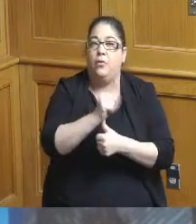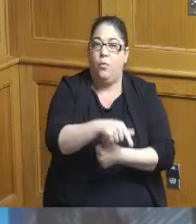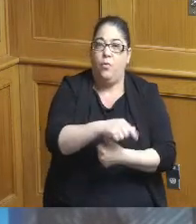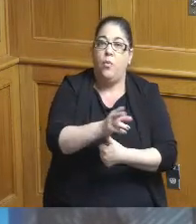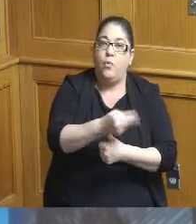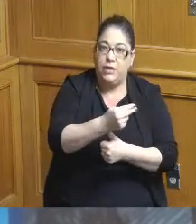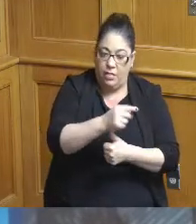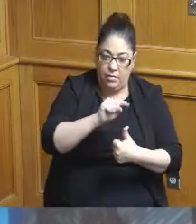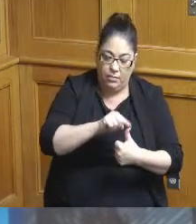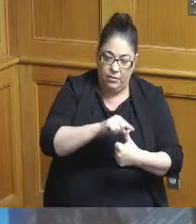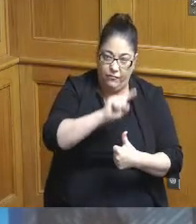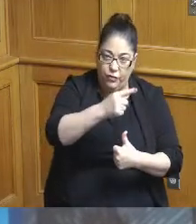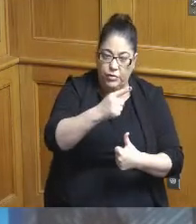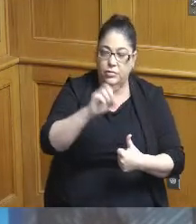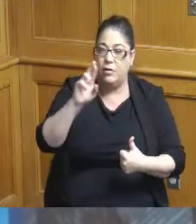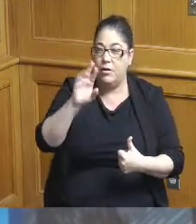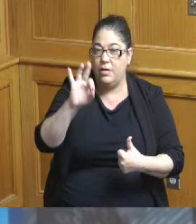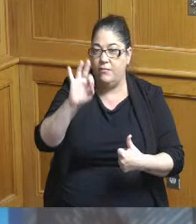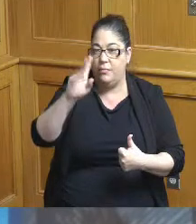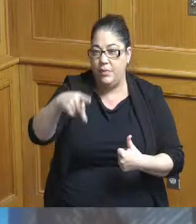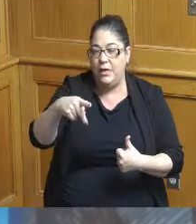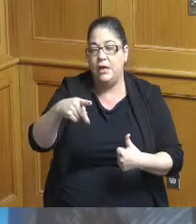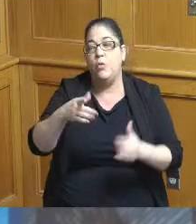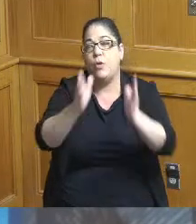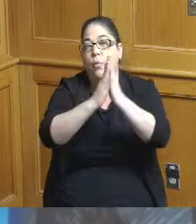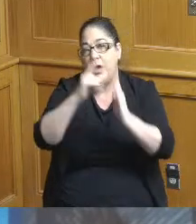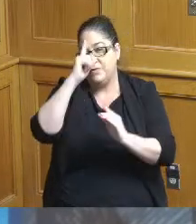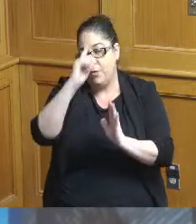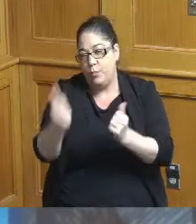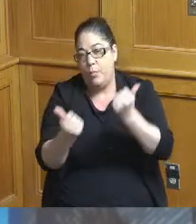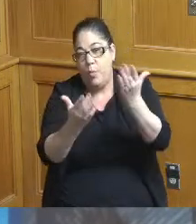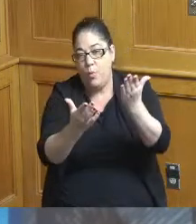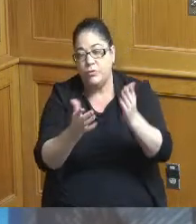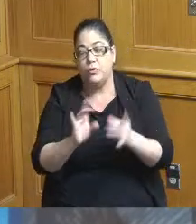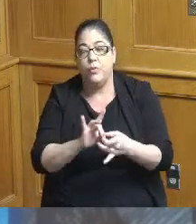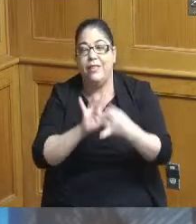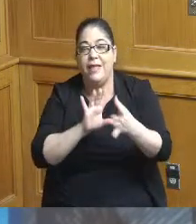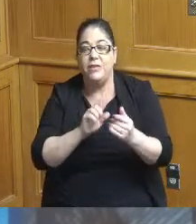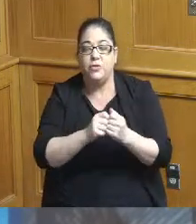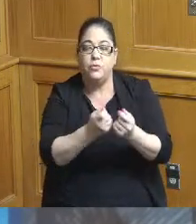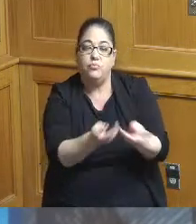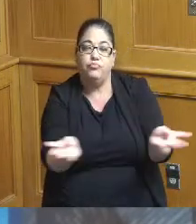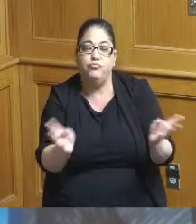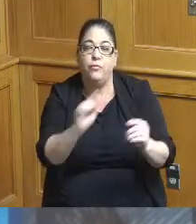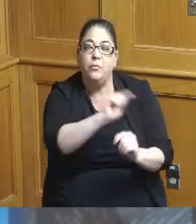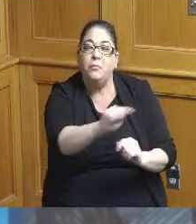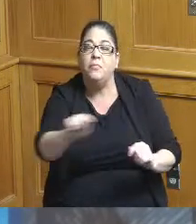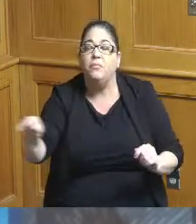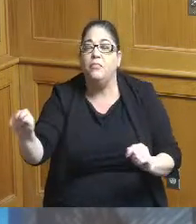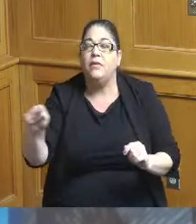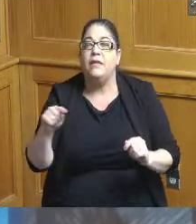there was a an RFP that was released to a group of a short list of developers back on August 30th